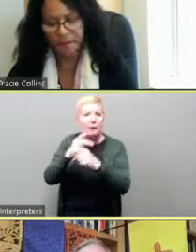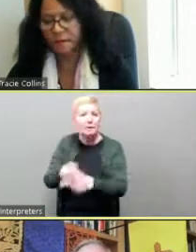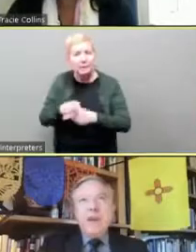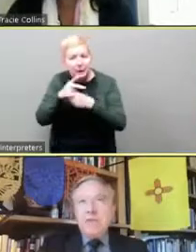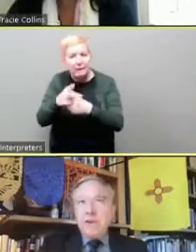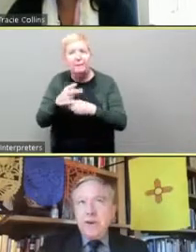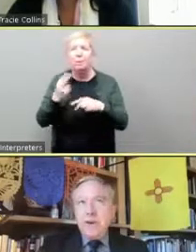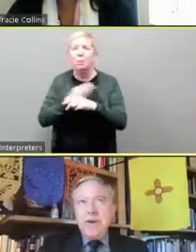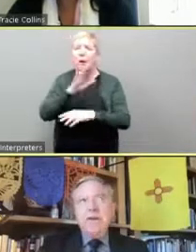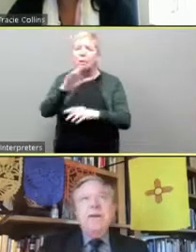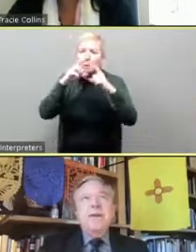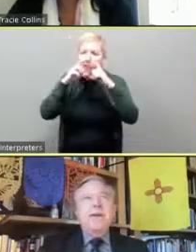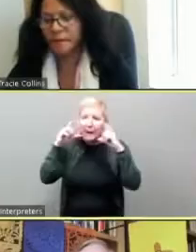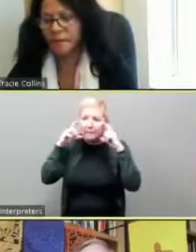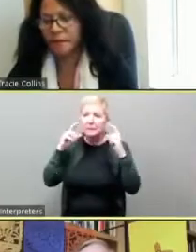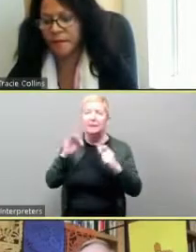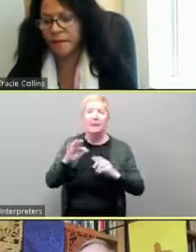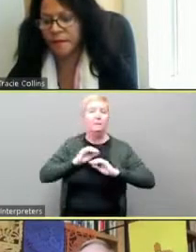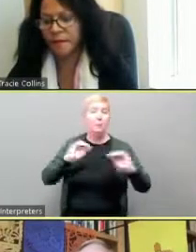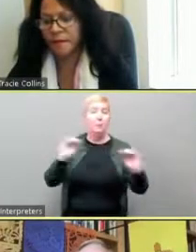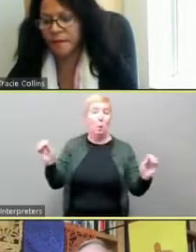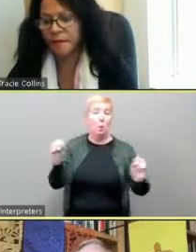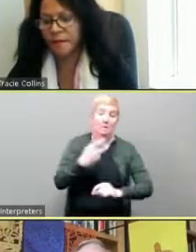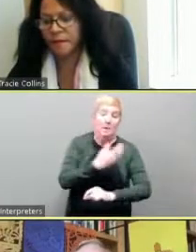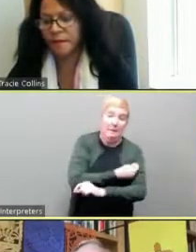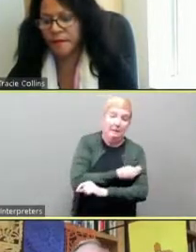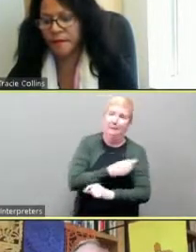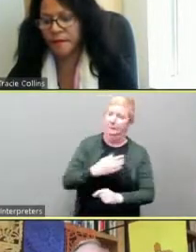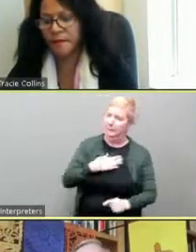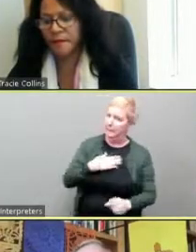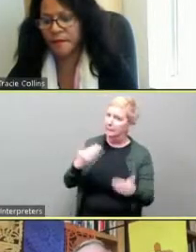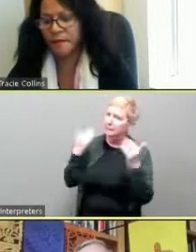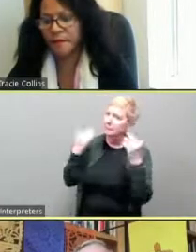vaccinated yet. Consider getting vaccinated. It will be your best